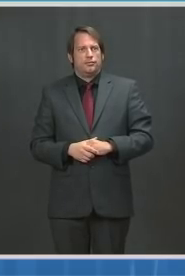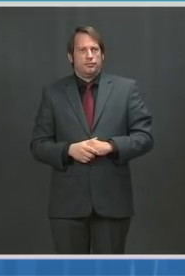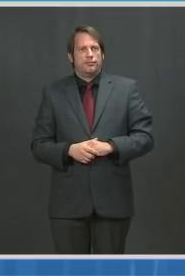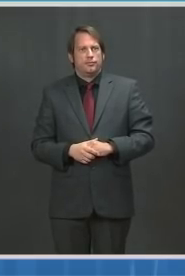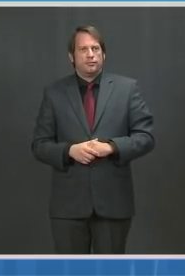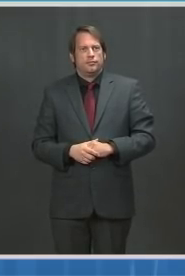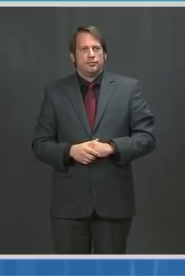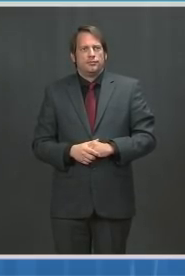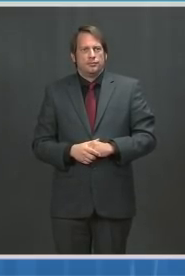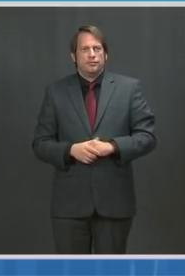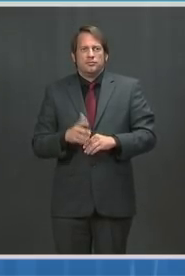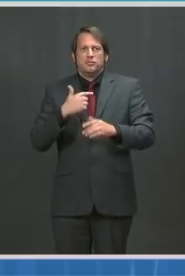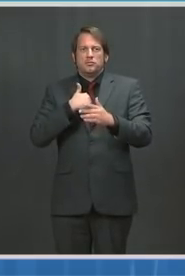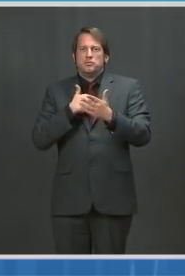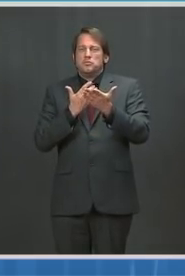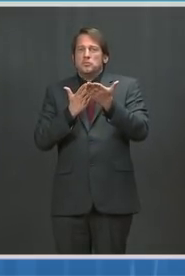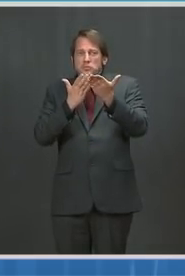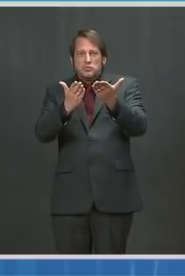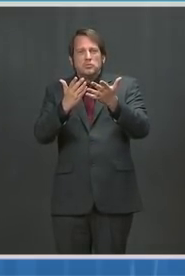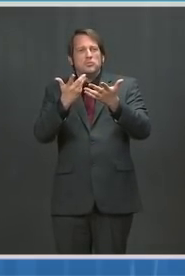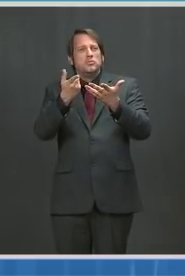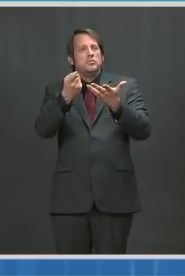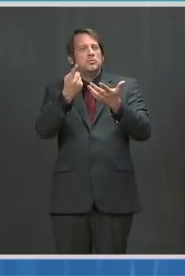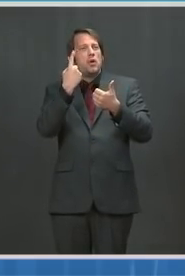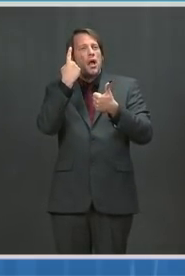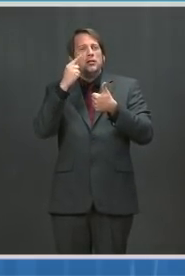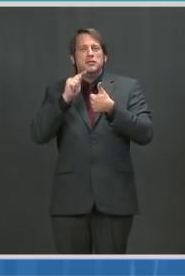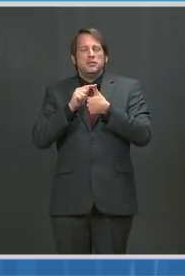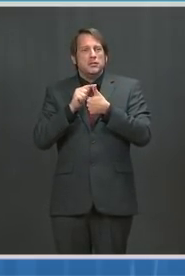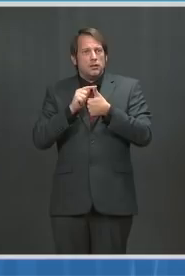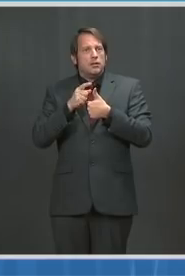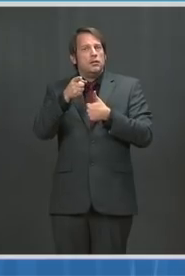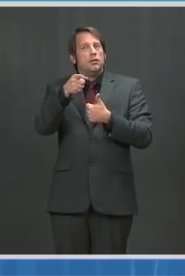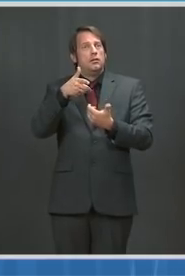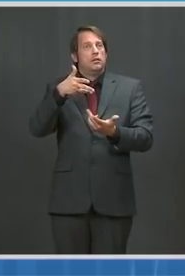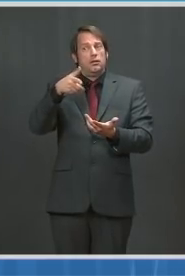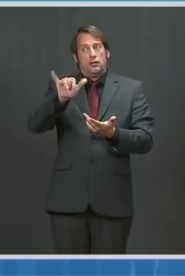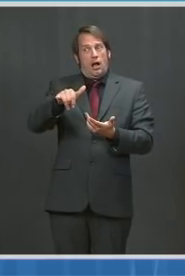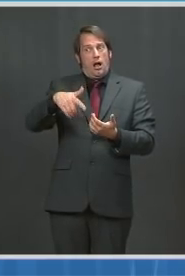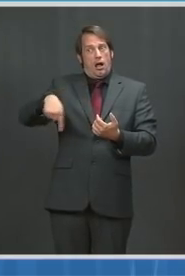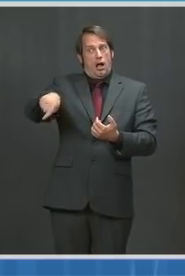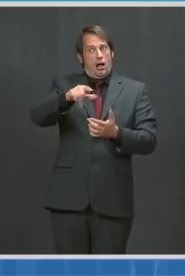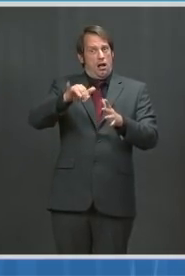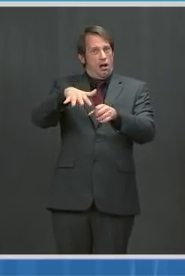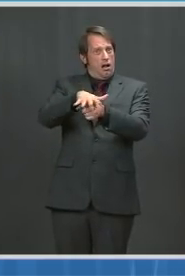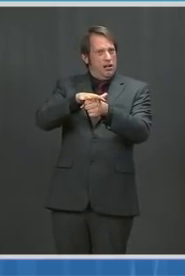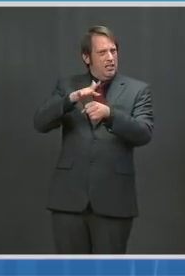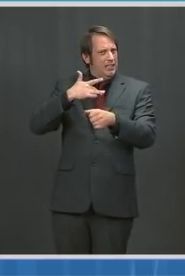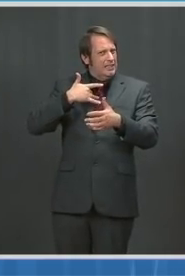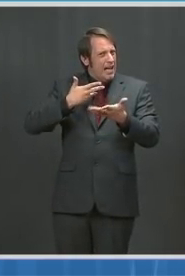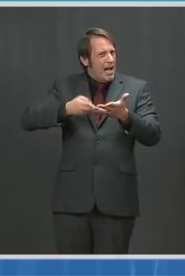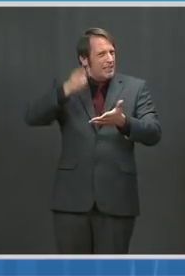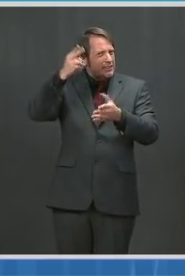For example, in areas of substantial or high community transmission, CDC guidance specifically suggests